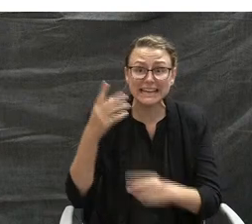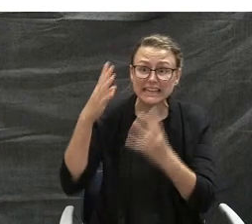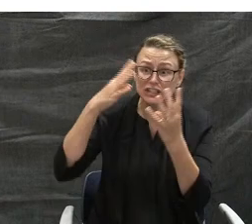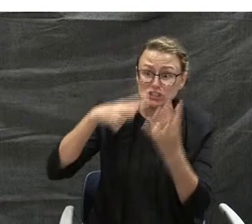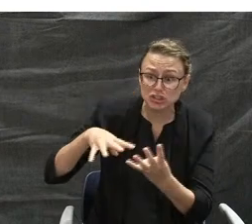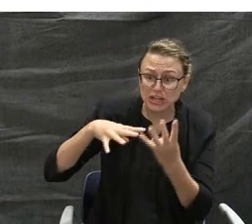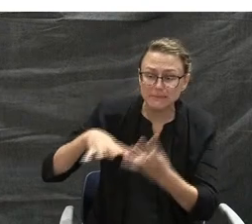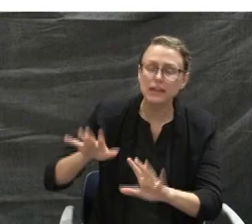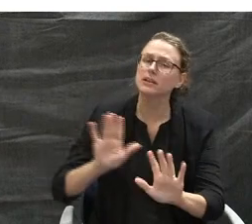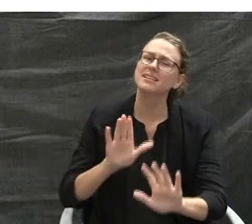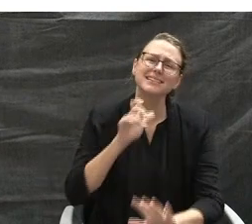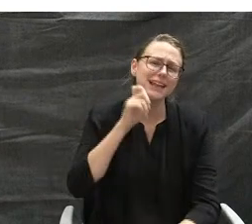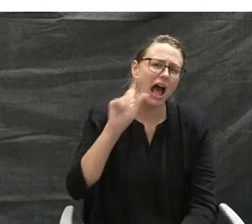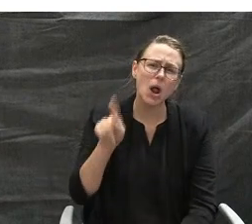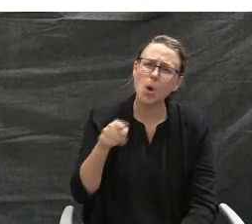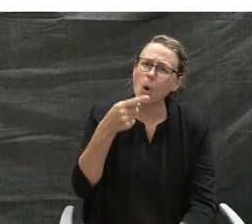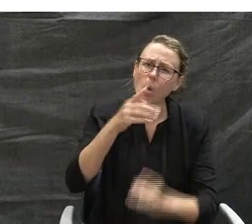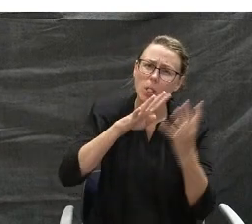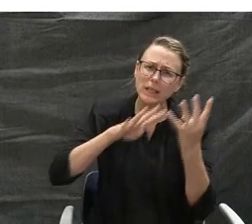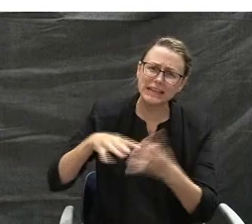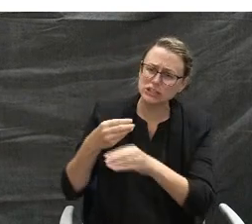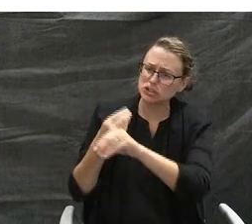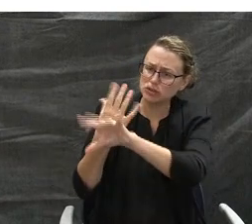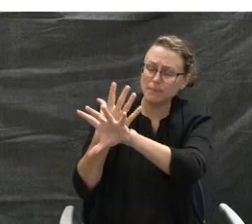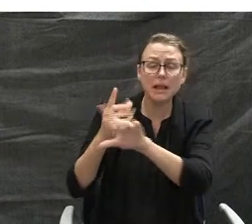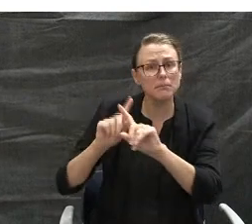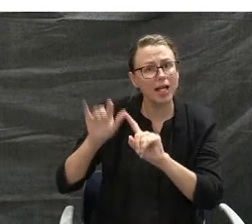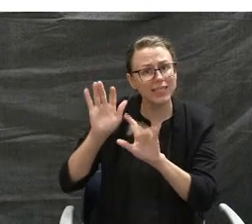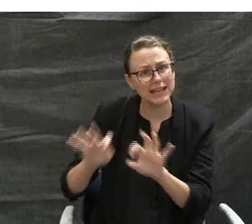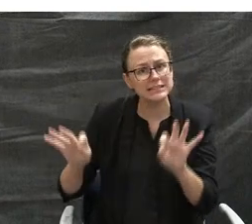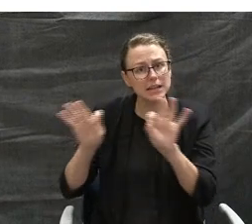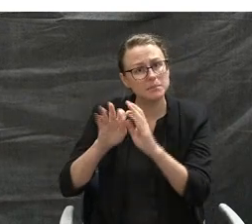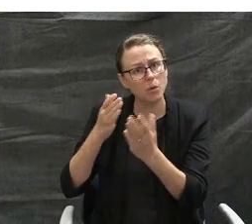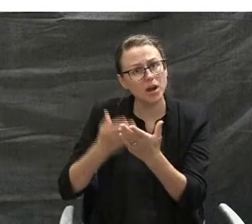streaming? No, we won't only be streaming, but that will be an